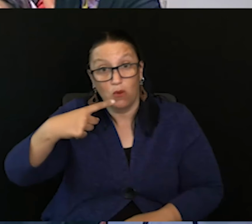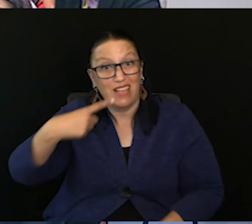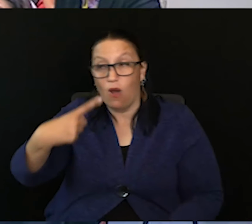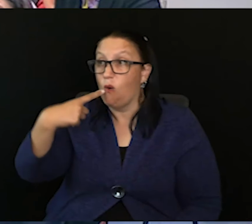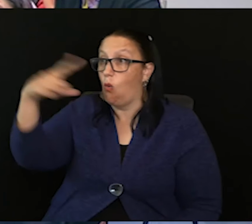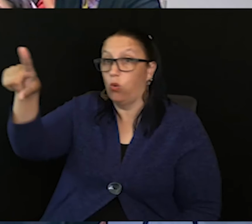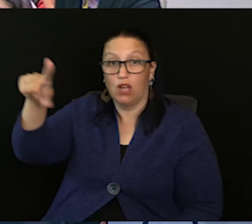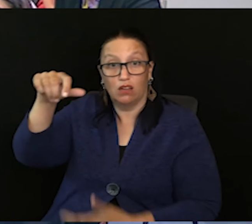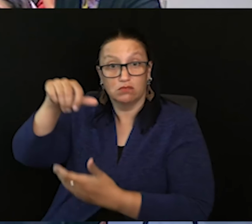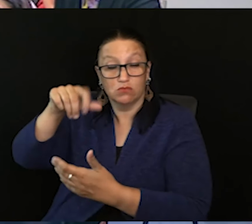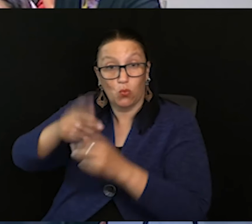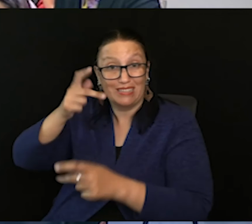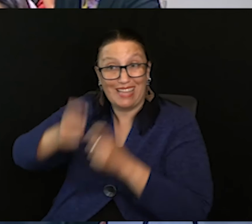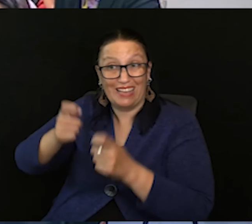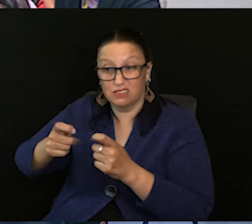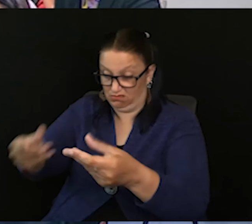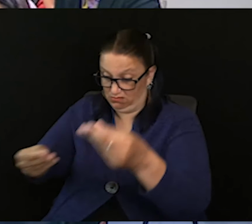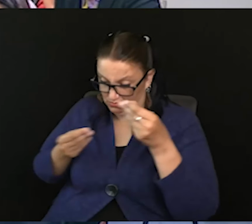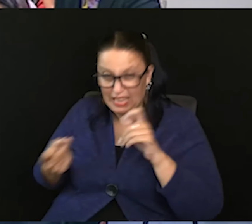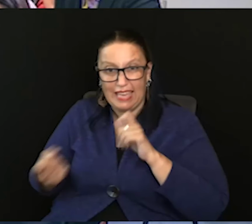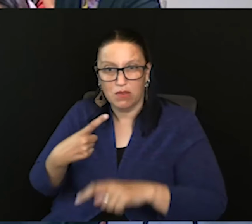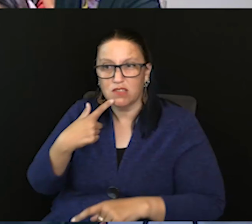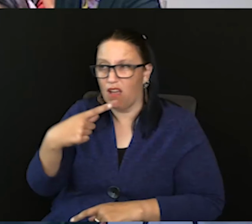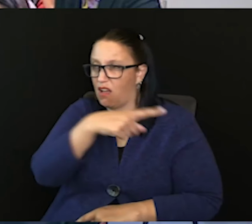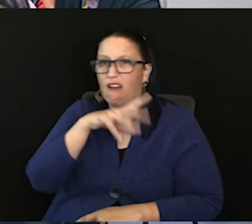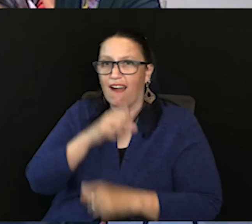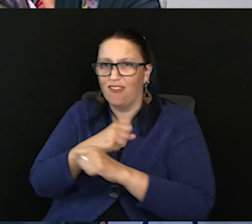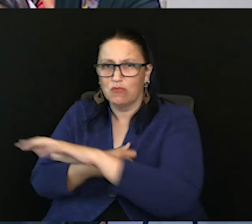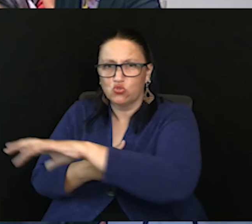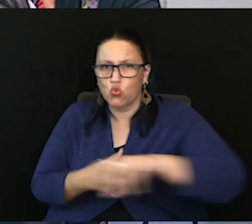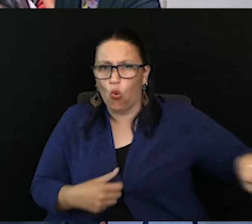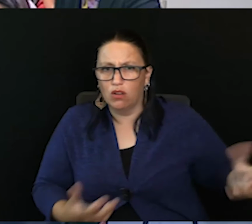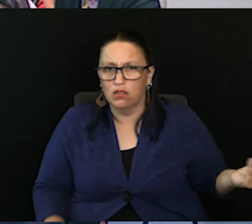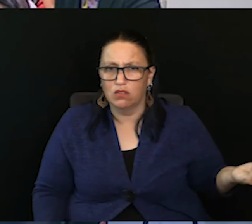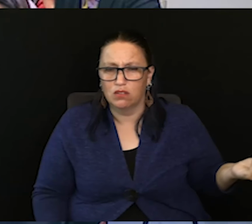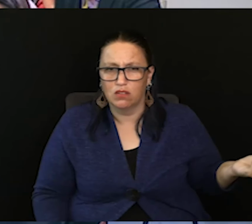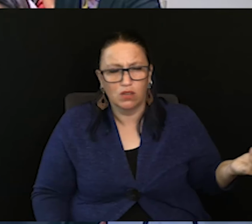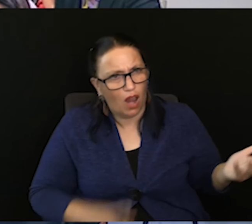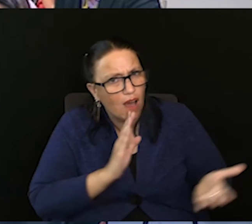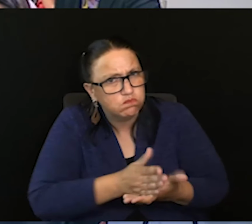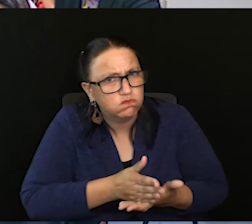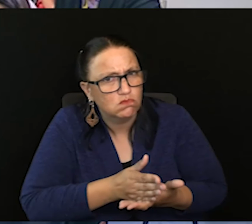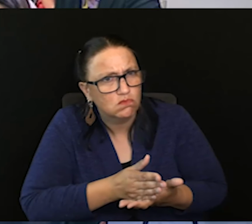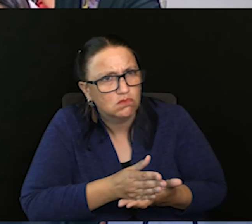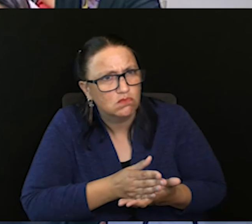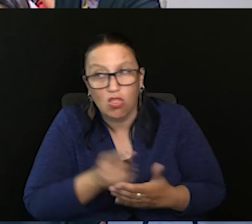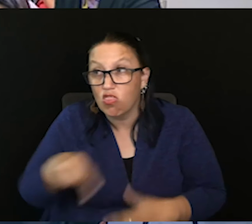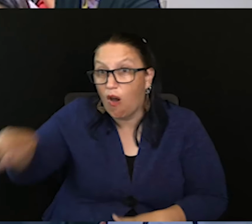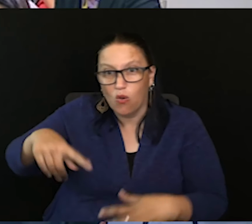tests purchased for private sector customers? And are the companies who are telling their